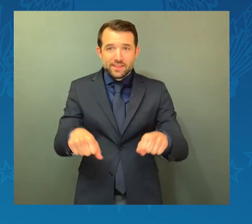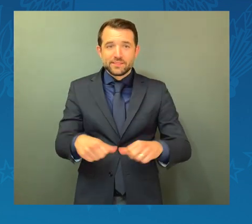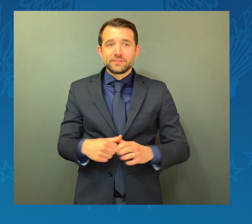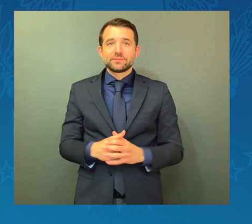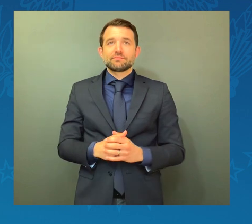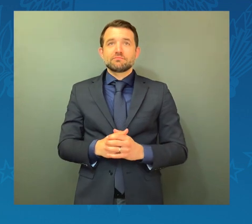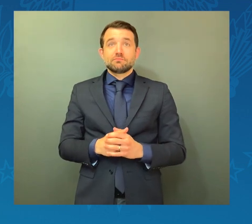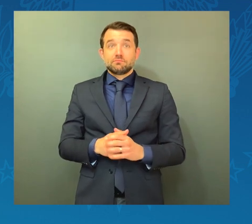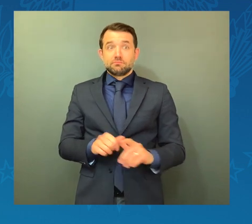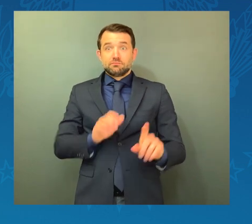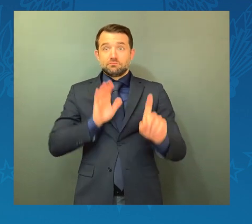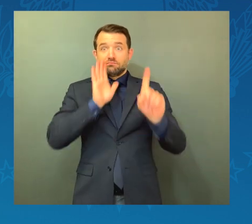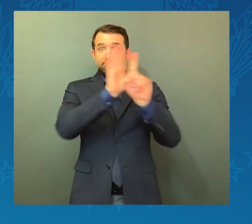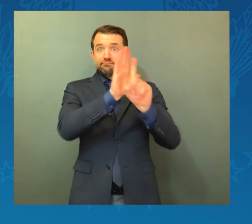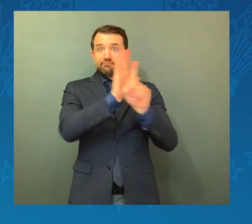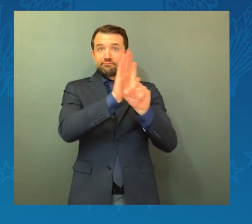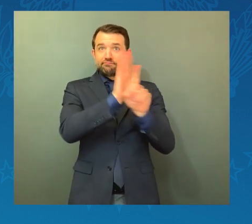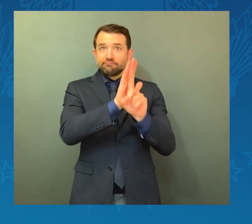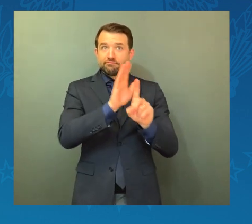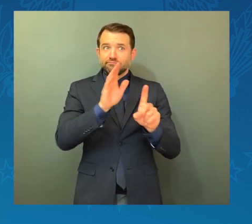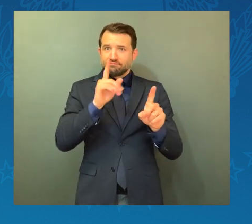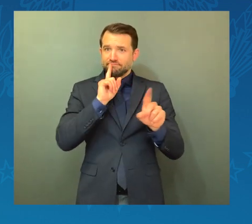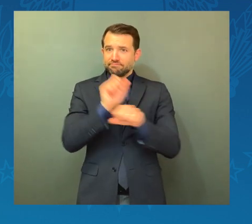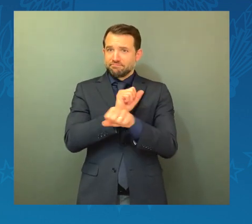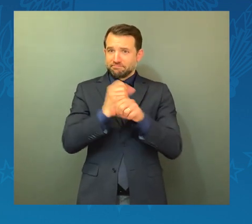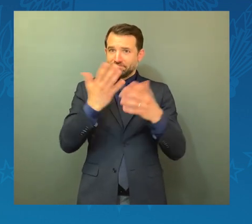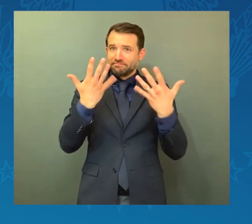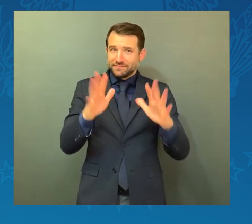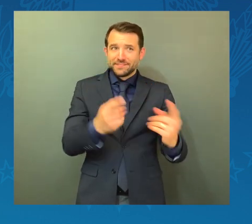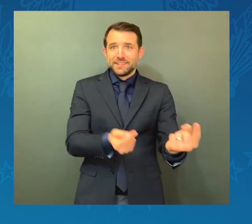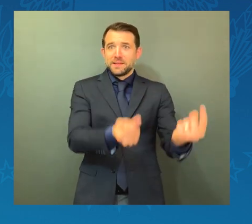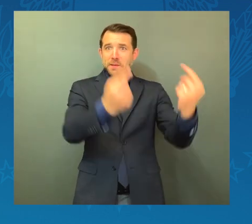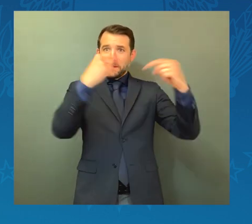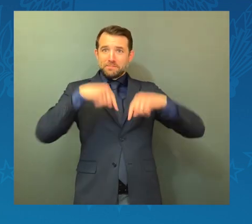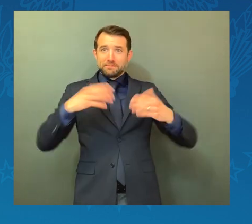Mississippi, to Josie's, and I was so honored.